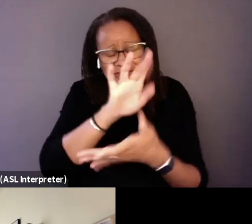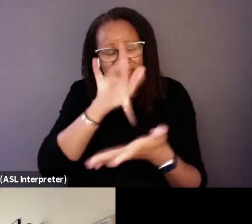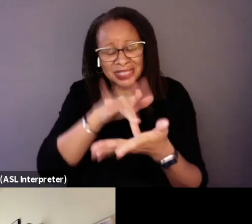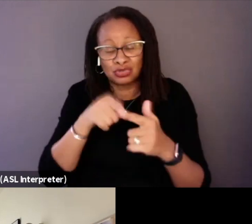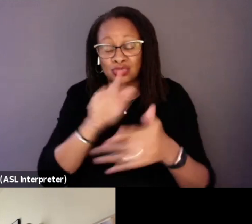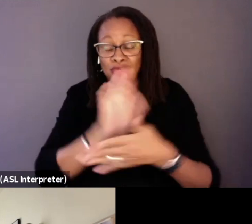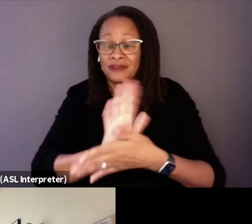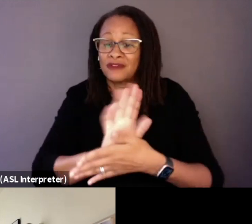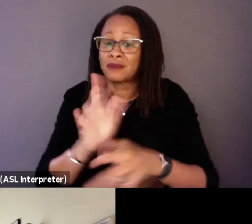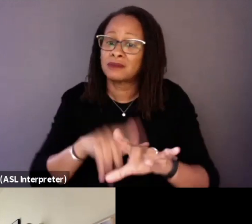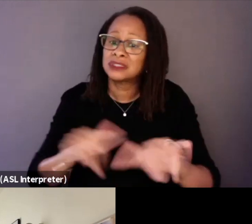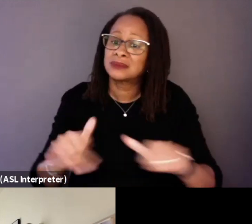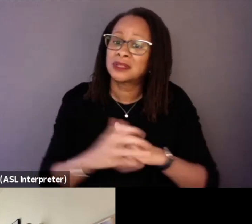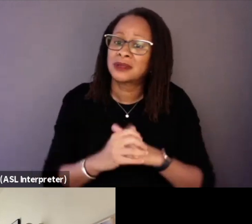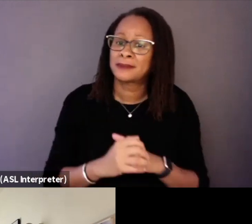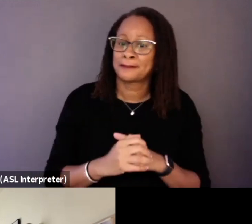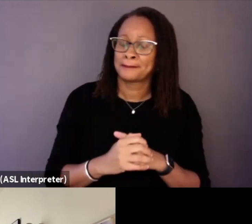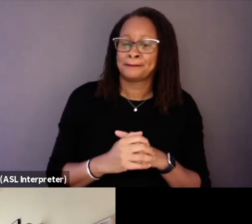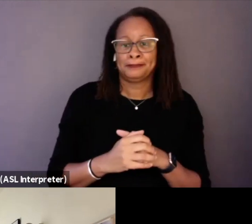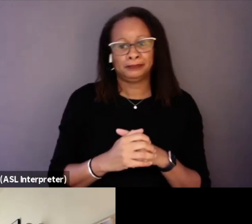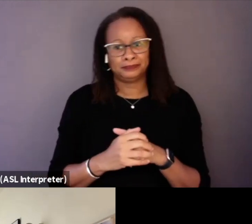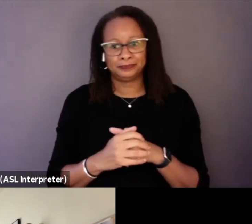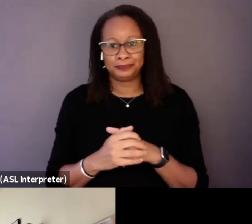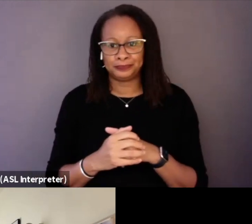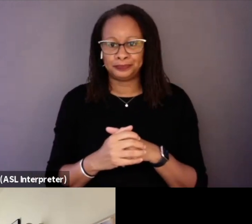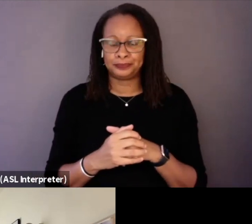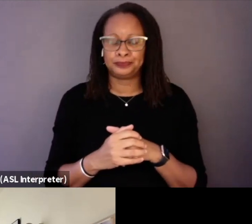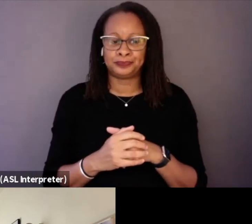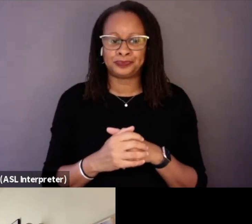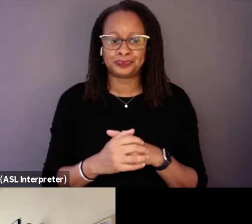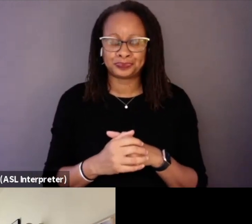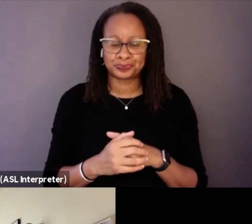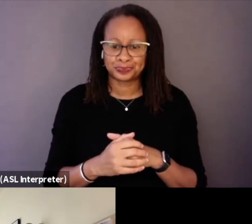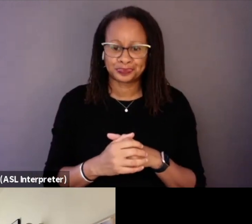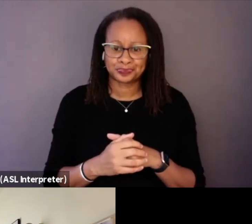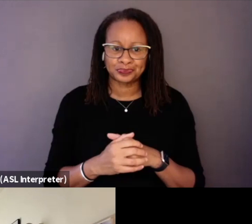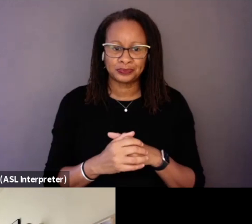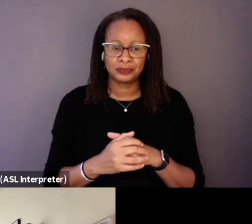So once we had all of these conversations,